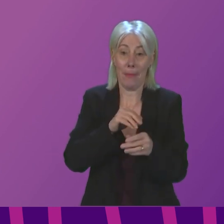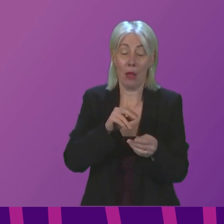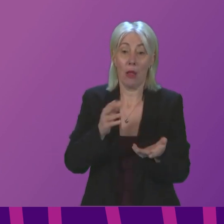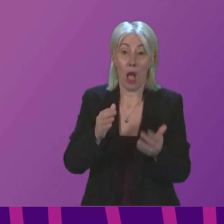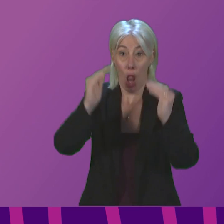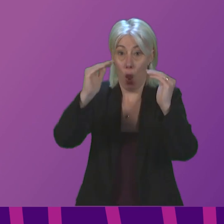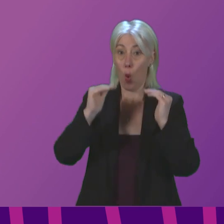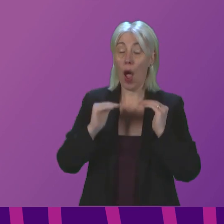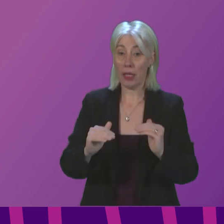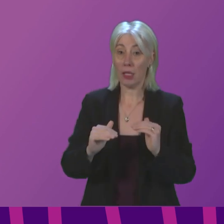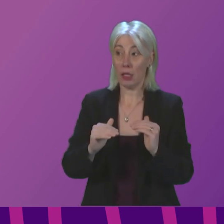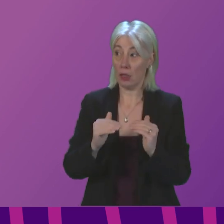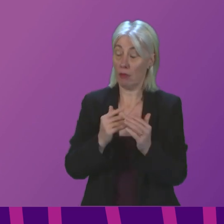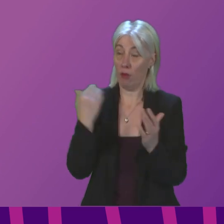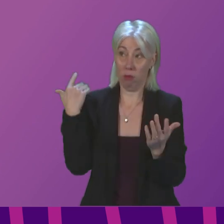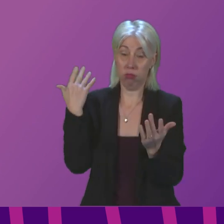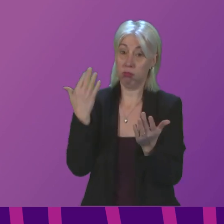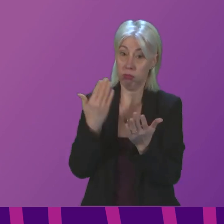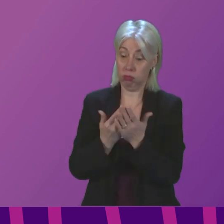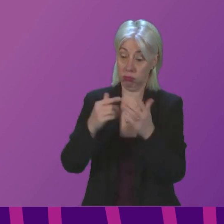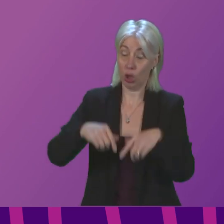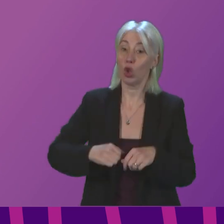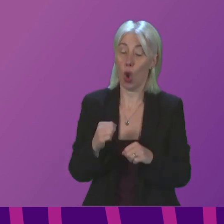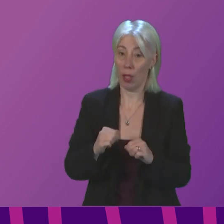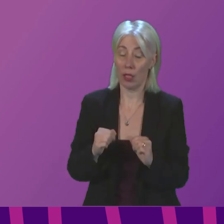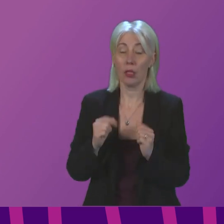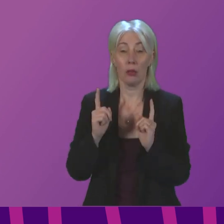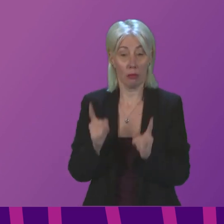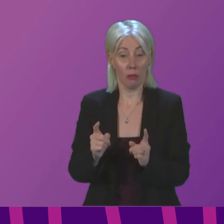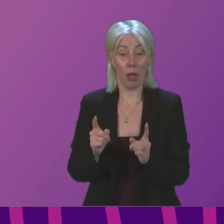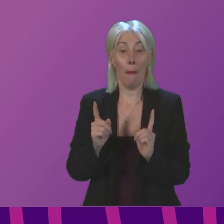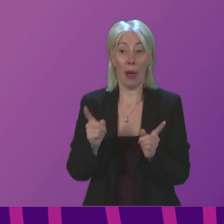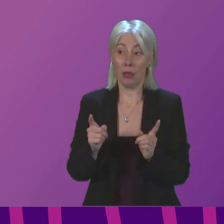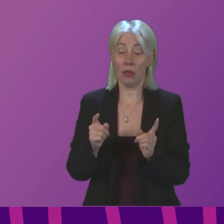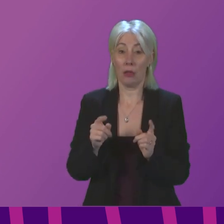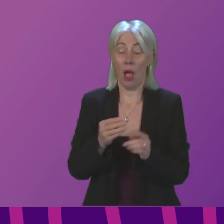of crime—are at their lowest level for many years, and we send a higher proportion of